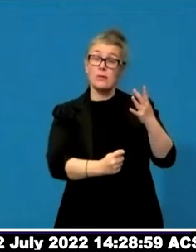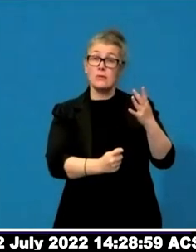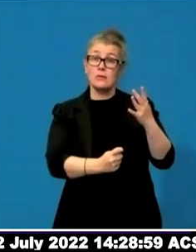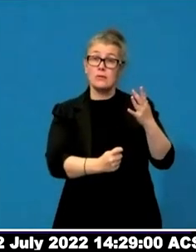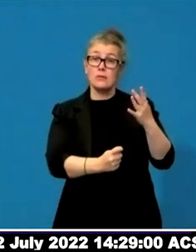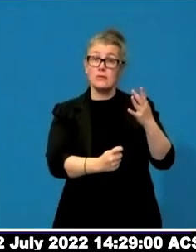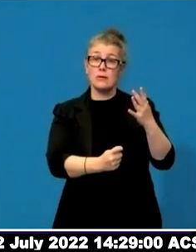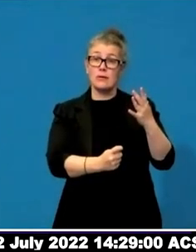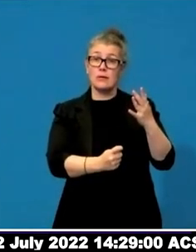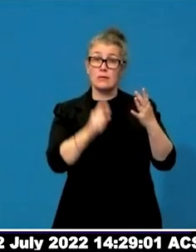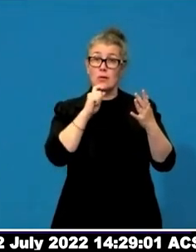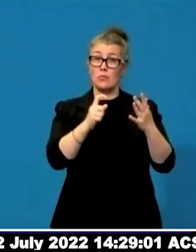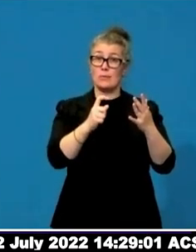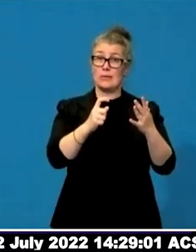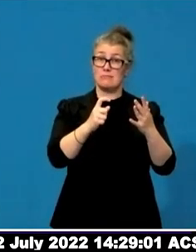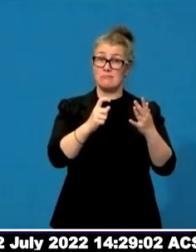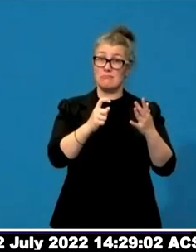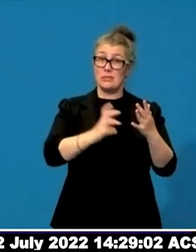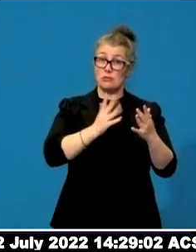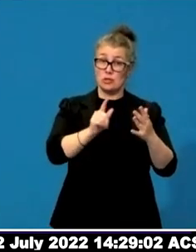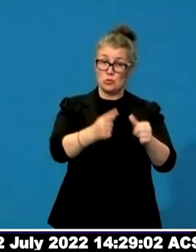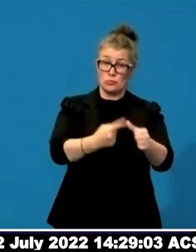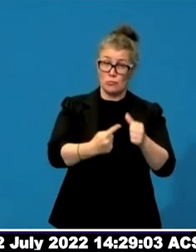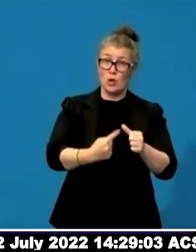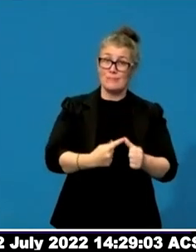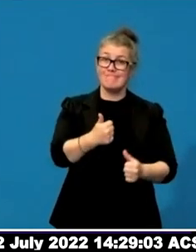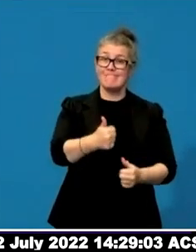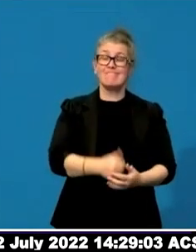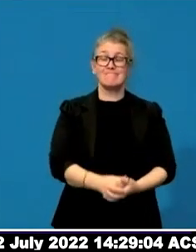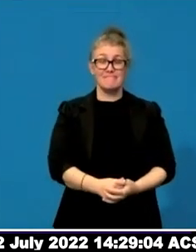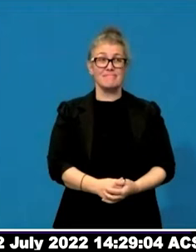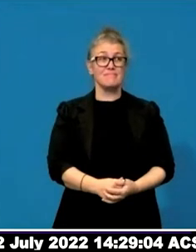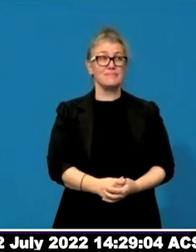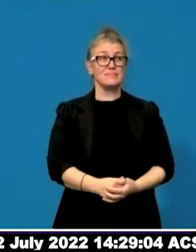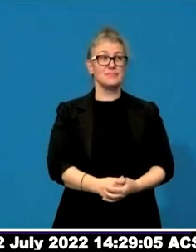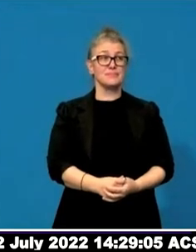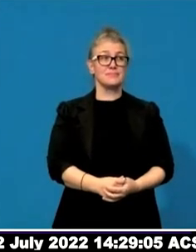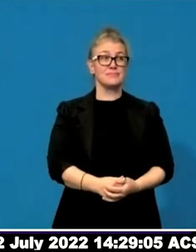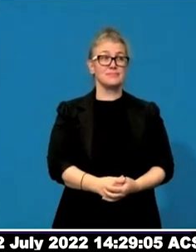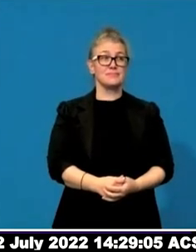for your responses. Chair, I understand Ms Jerry Tucker, a solicitor in Cairns,